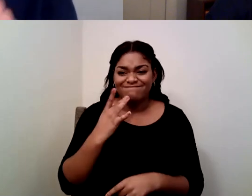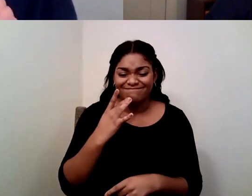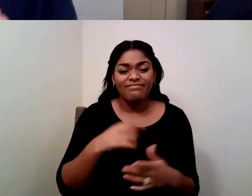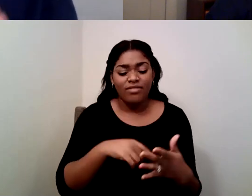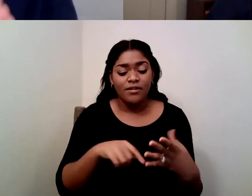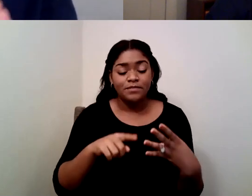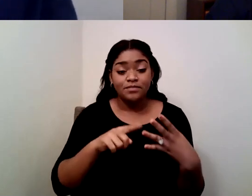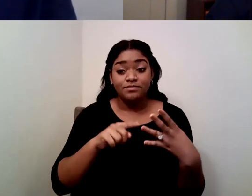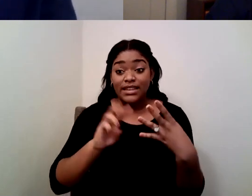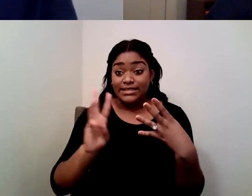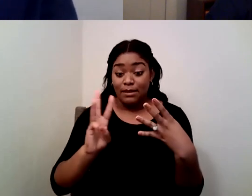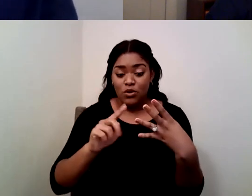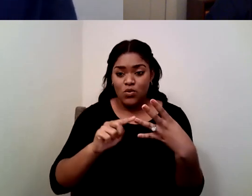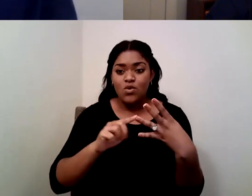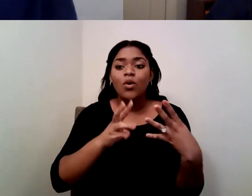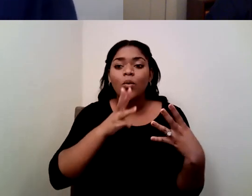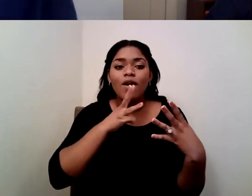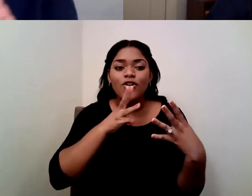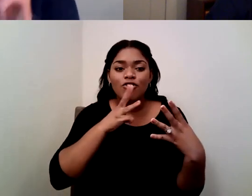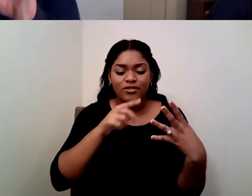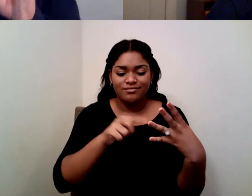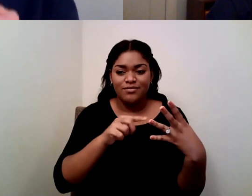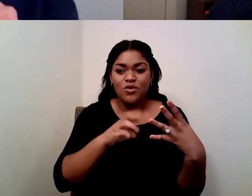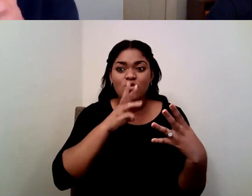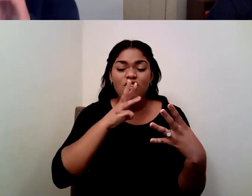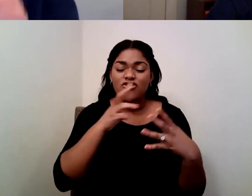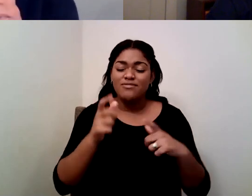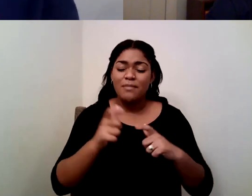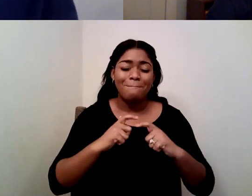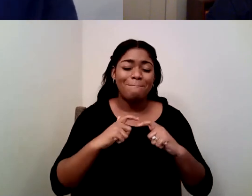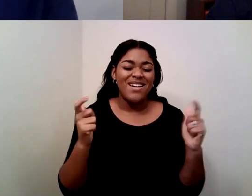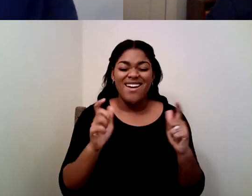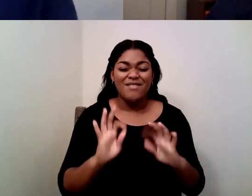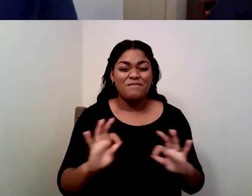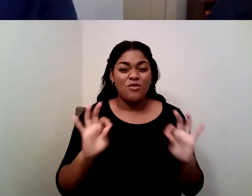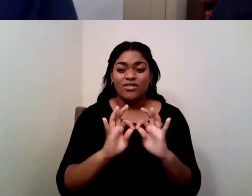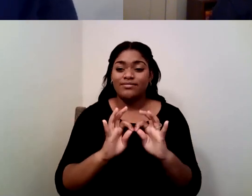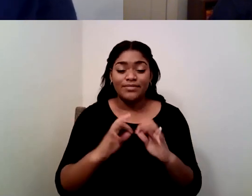W is water. Water is hugely, hugely important because water